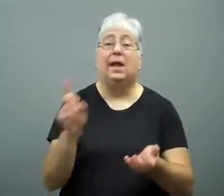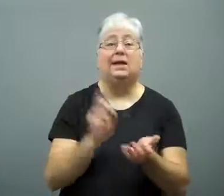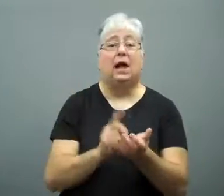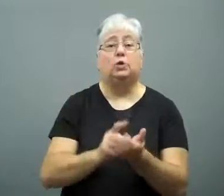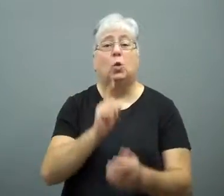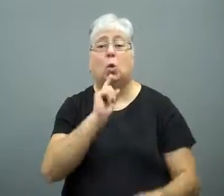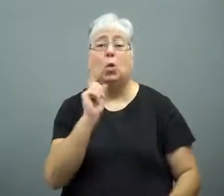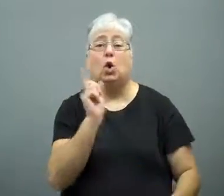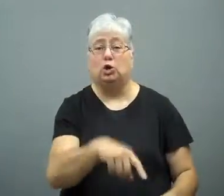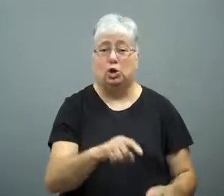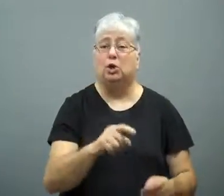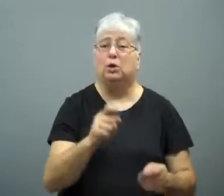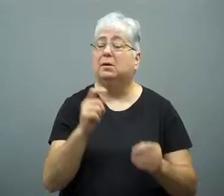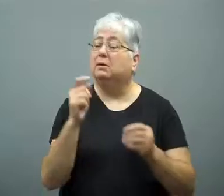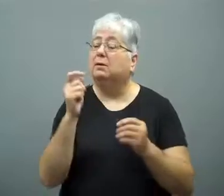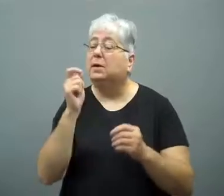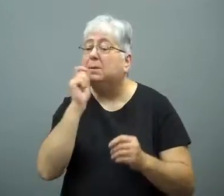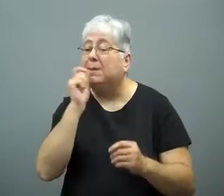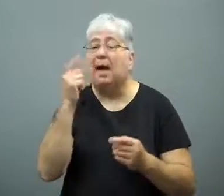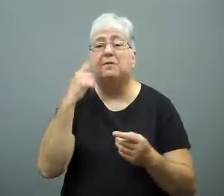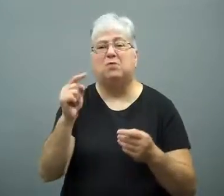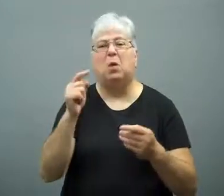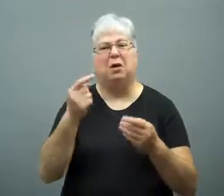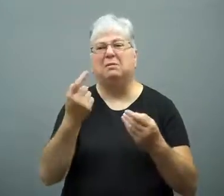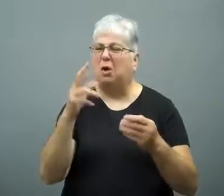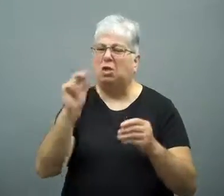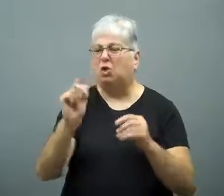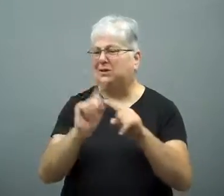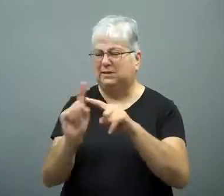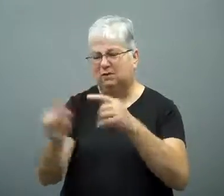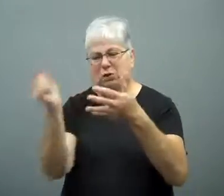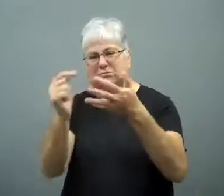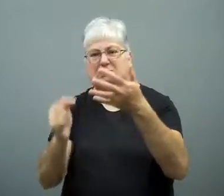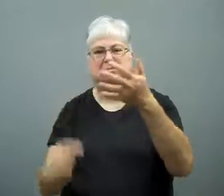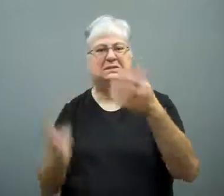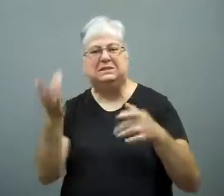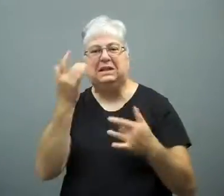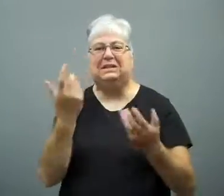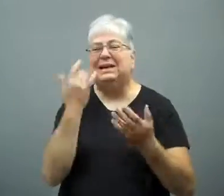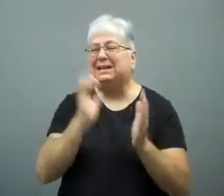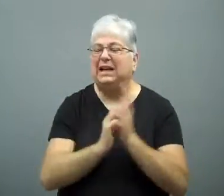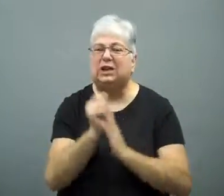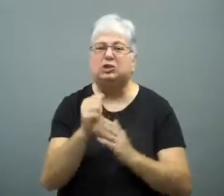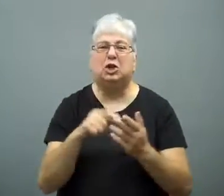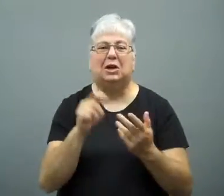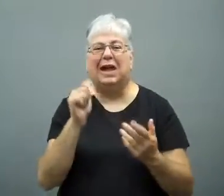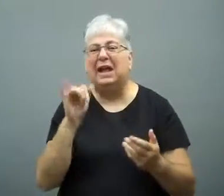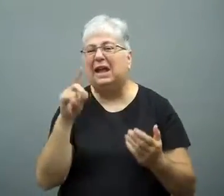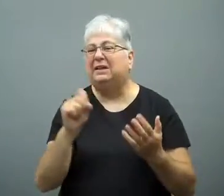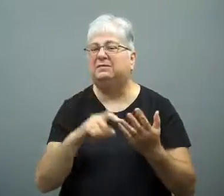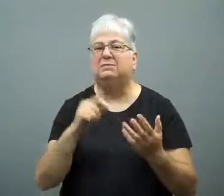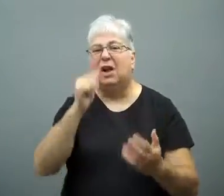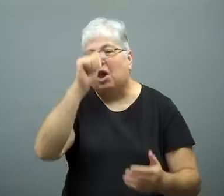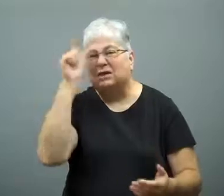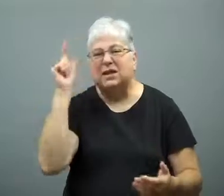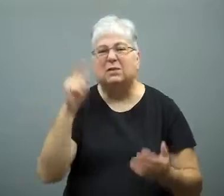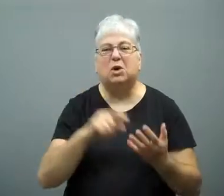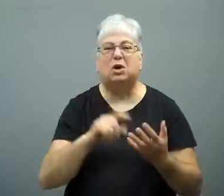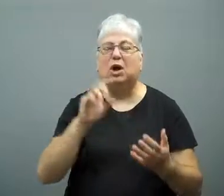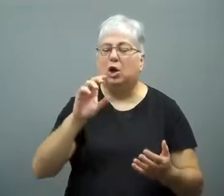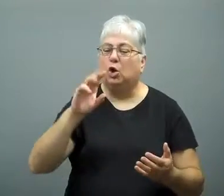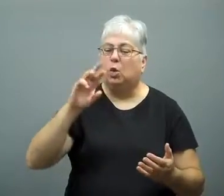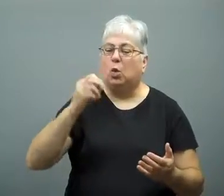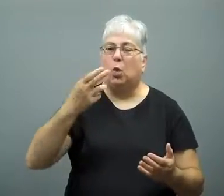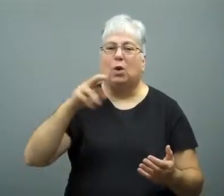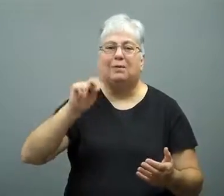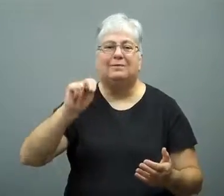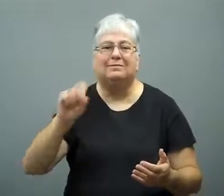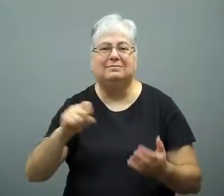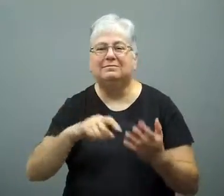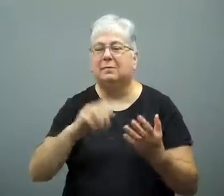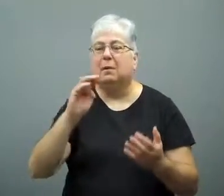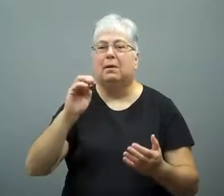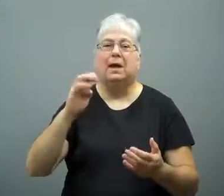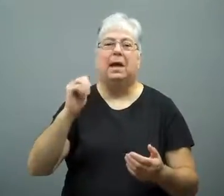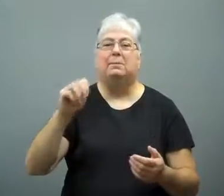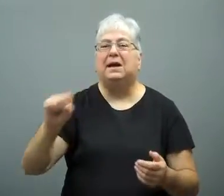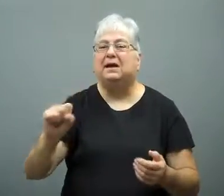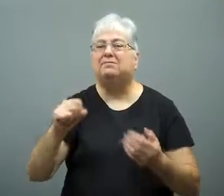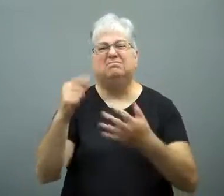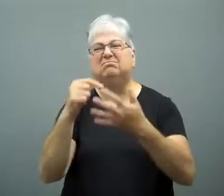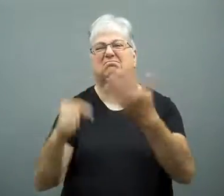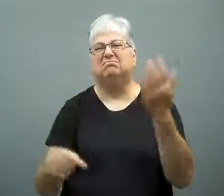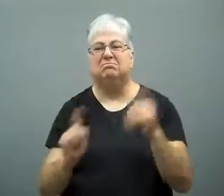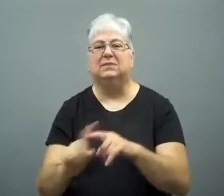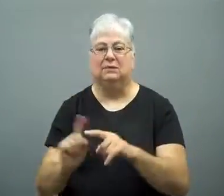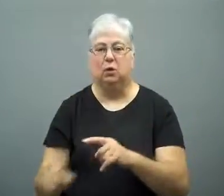Doctors can prescribe it for 30 different conditions such as cancer,